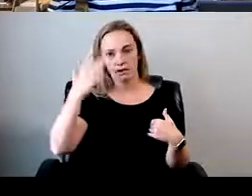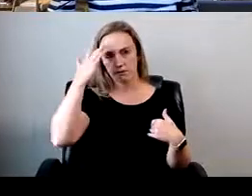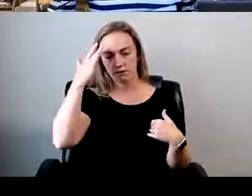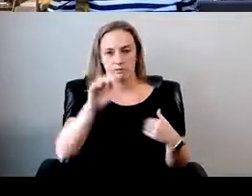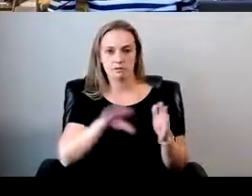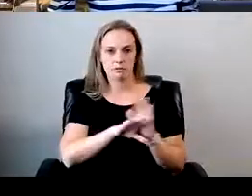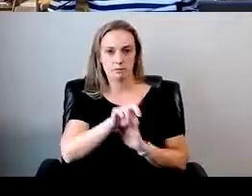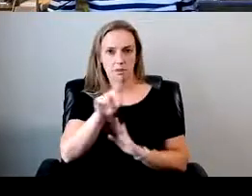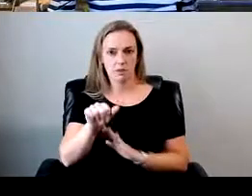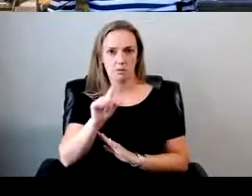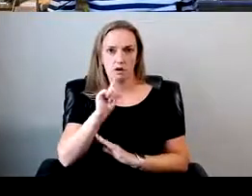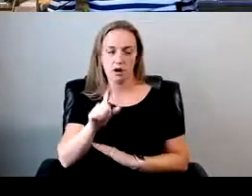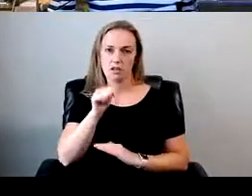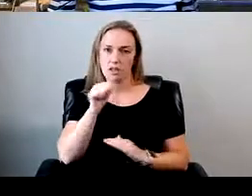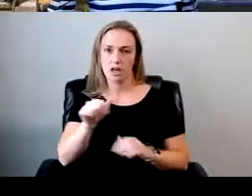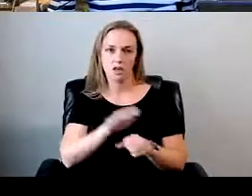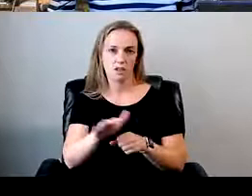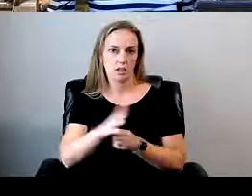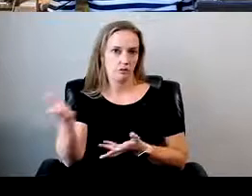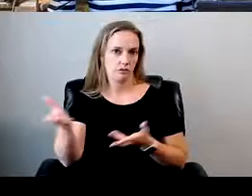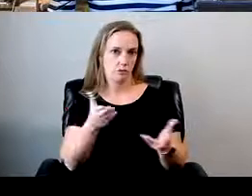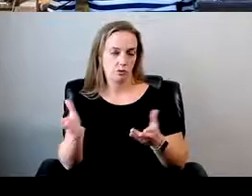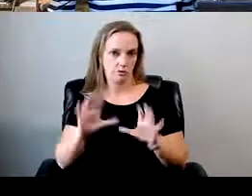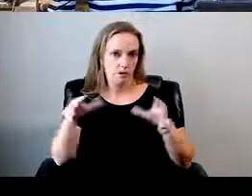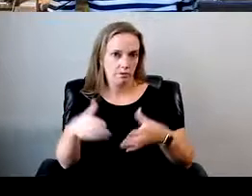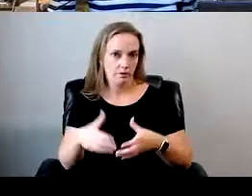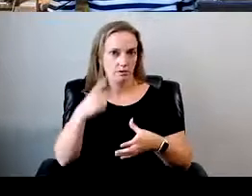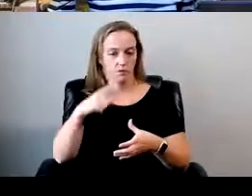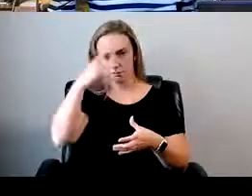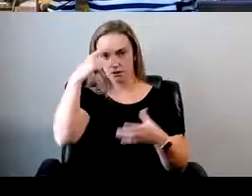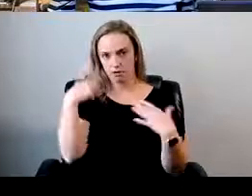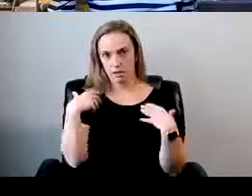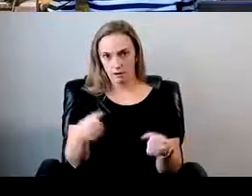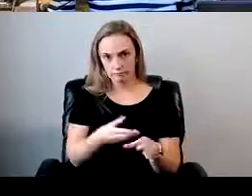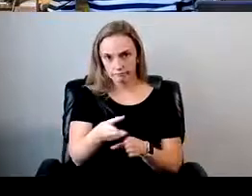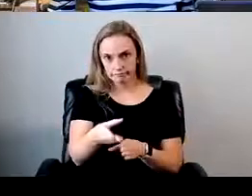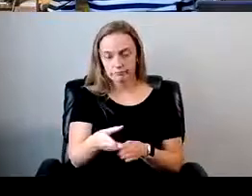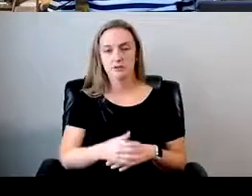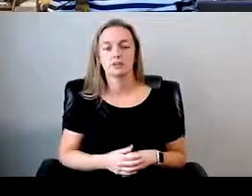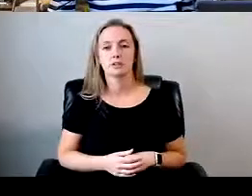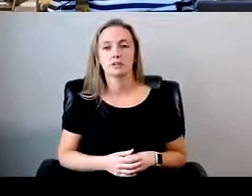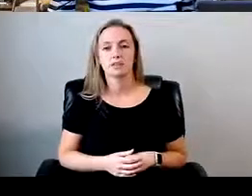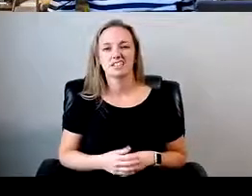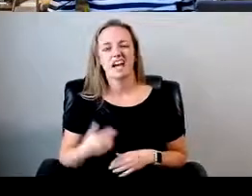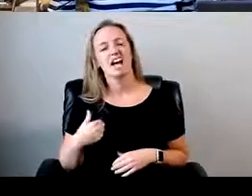are an underserved population in the field of mental health. They have at least similar or higher rates